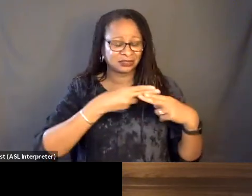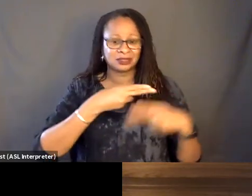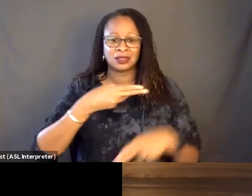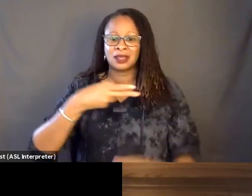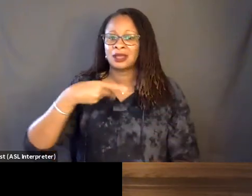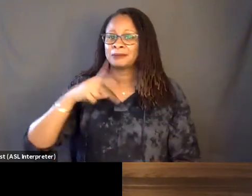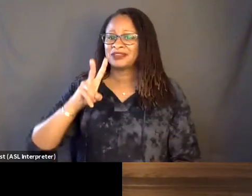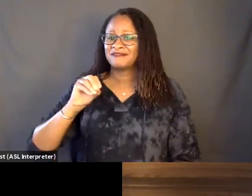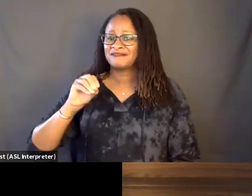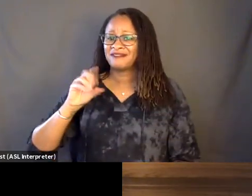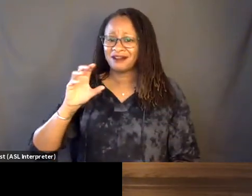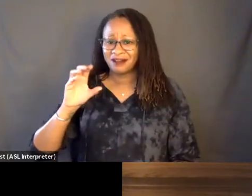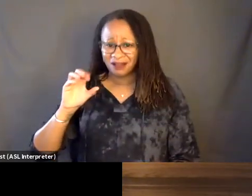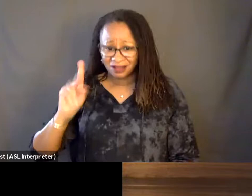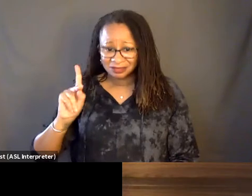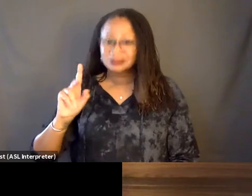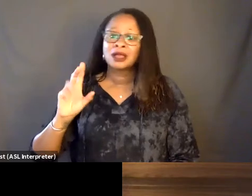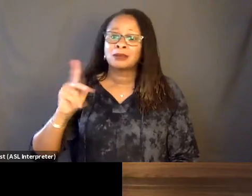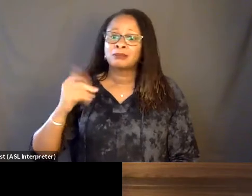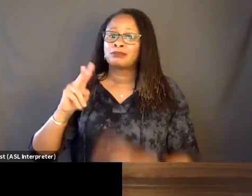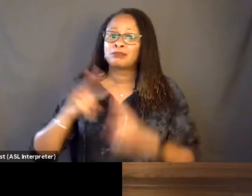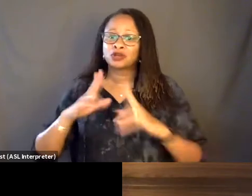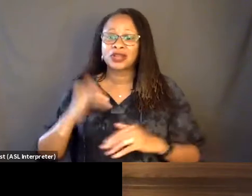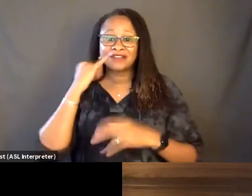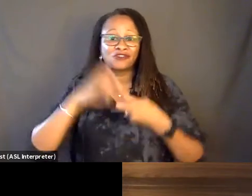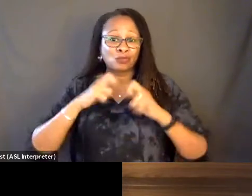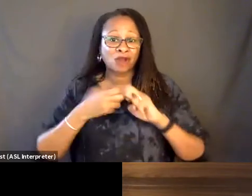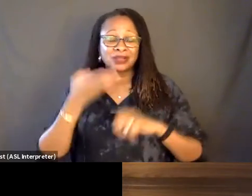So if we're having problems with theaters, it will be on iTunes.